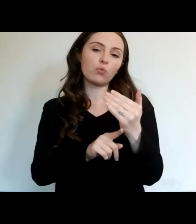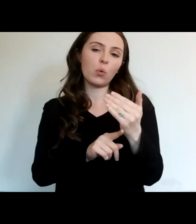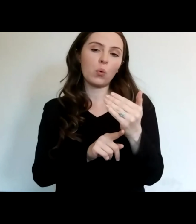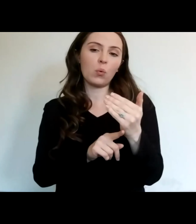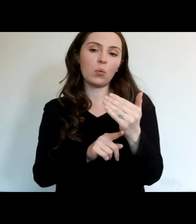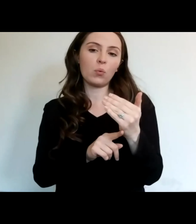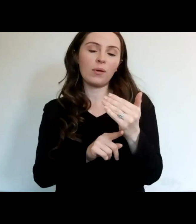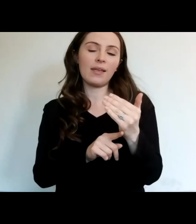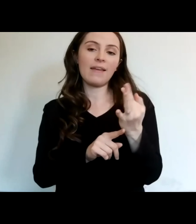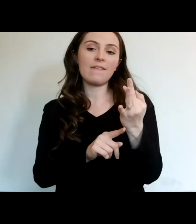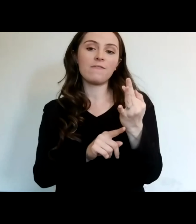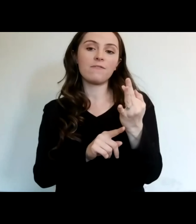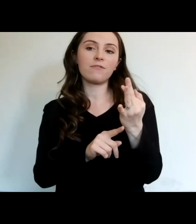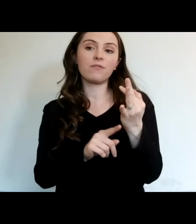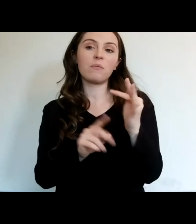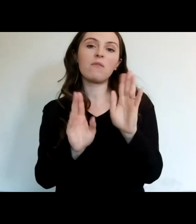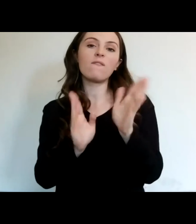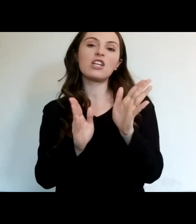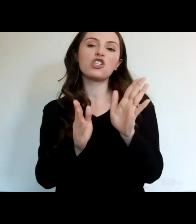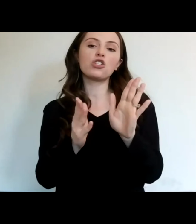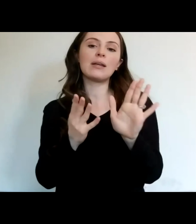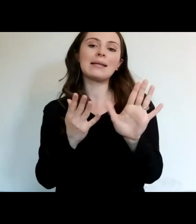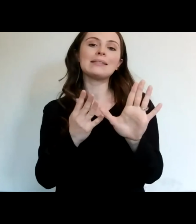till ten past four, but no further, OK?